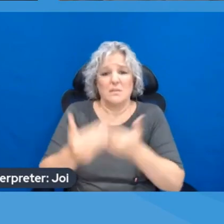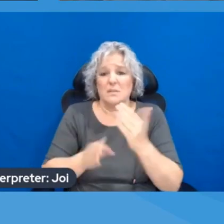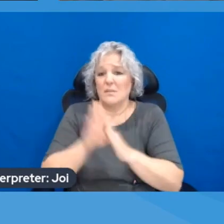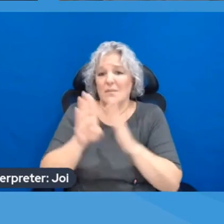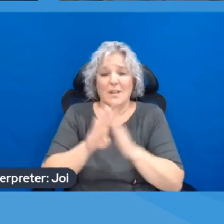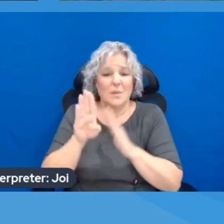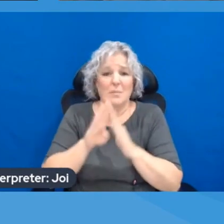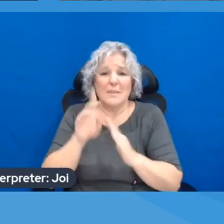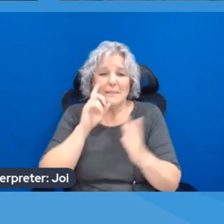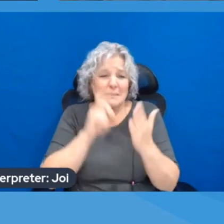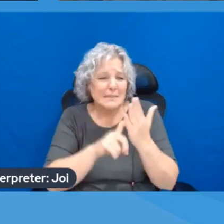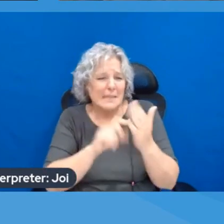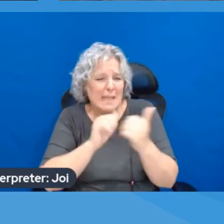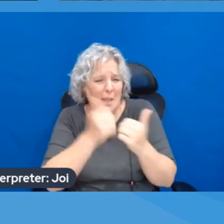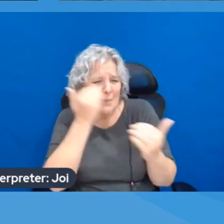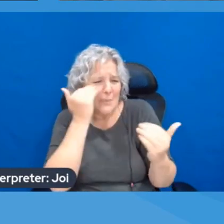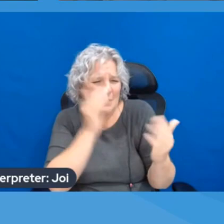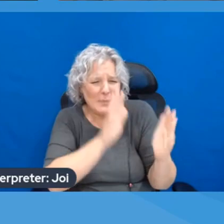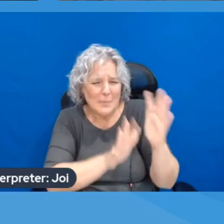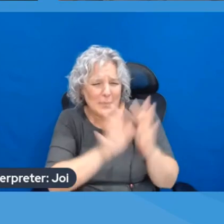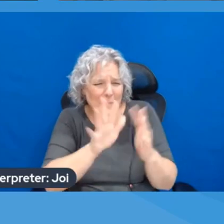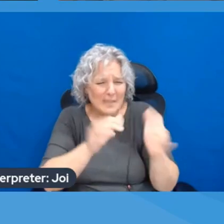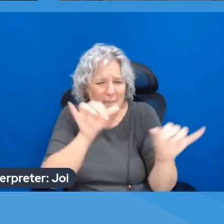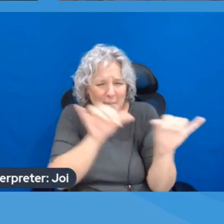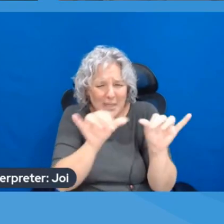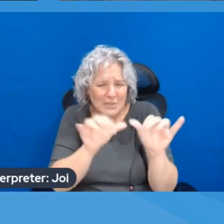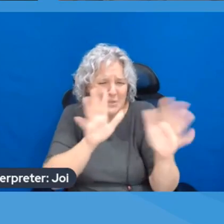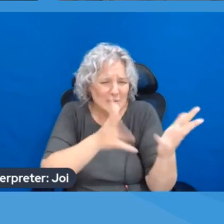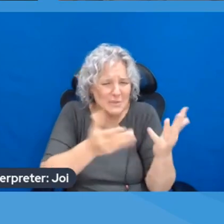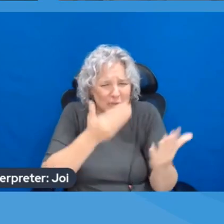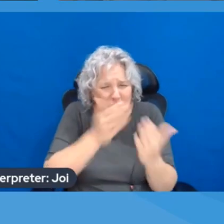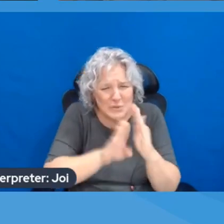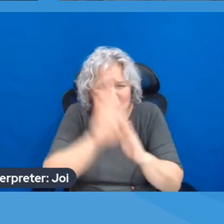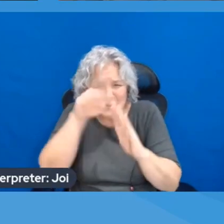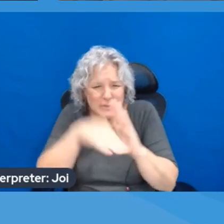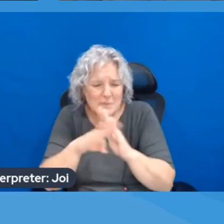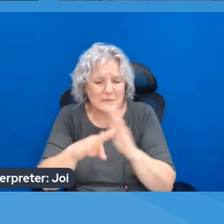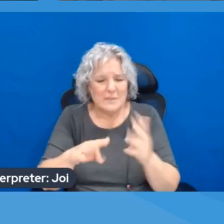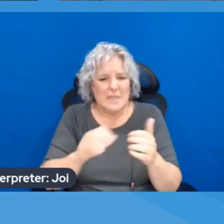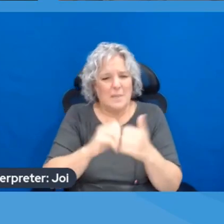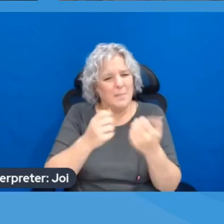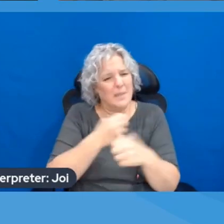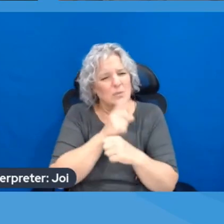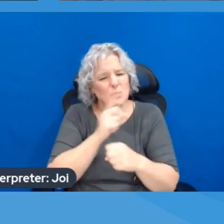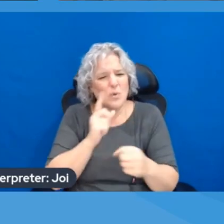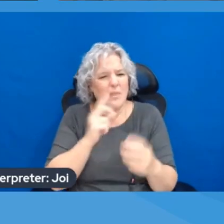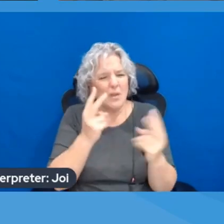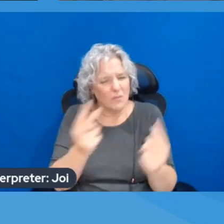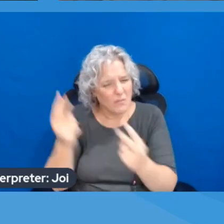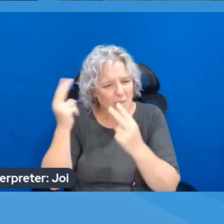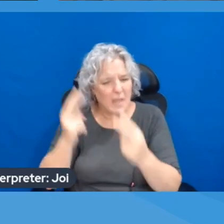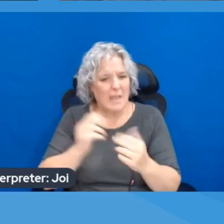Our current focus is to make sure that the practices explicitly address and reflect our value of equity,